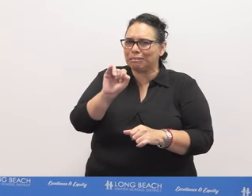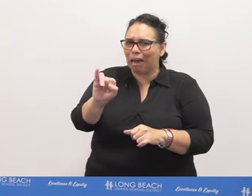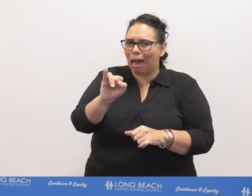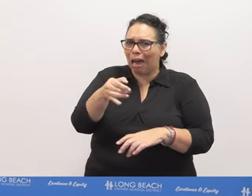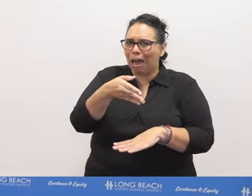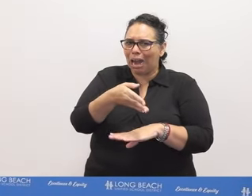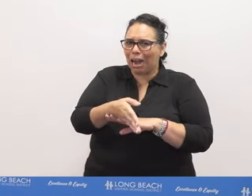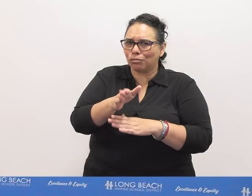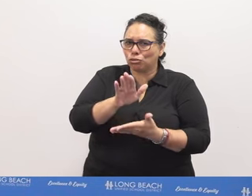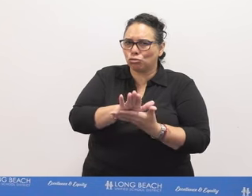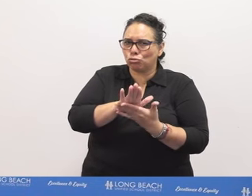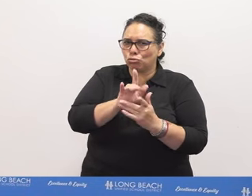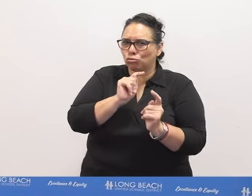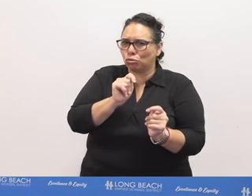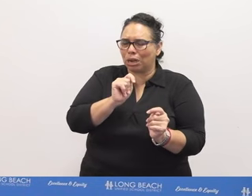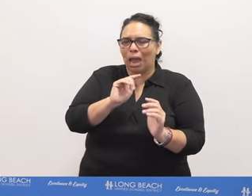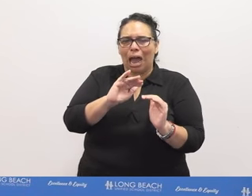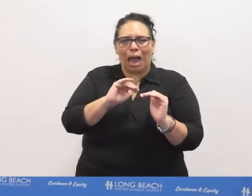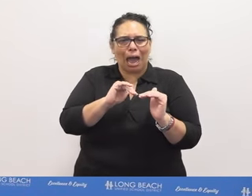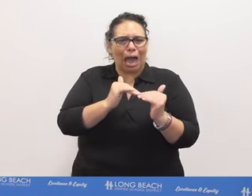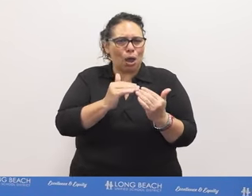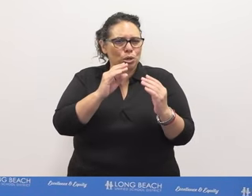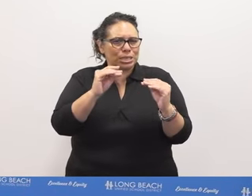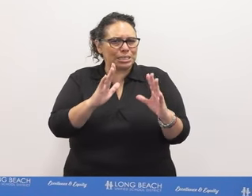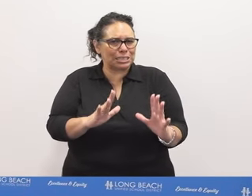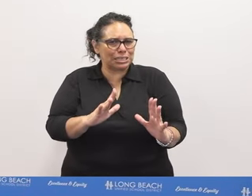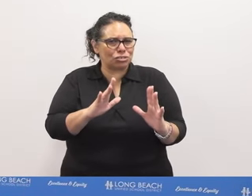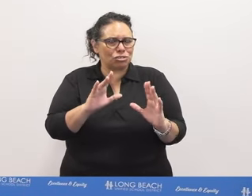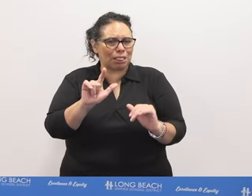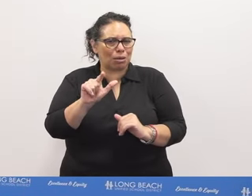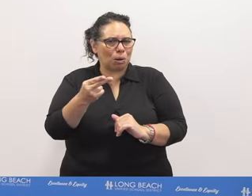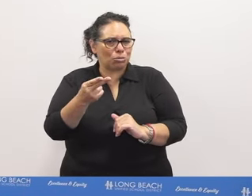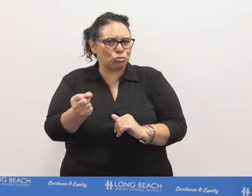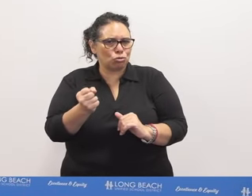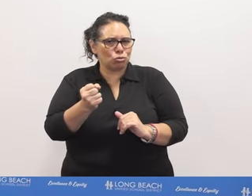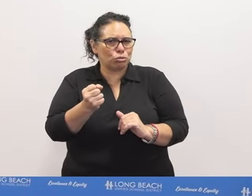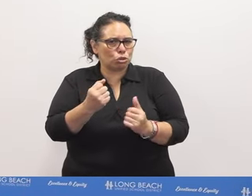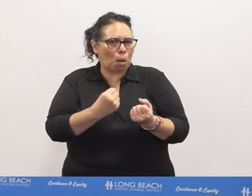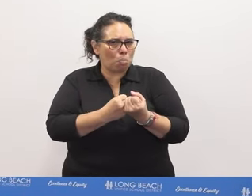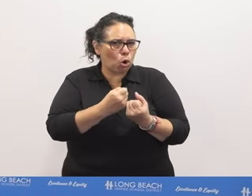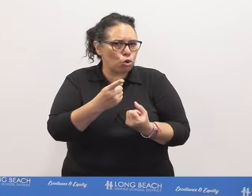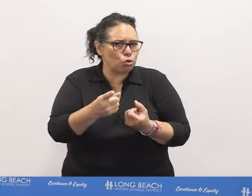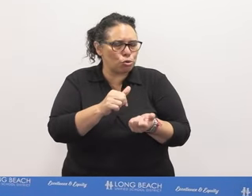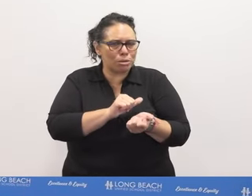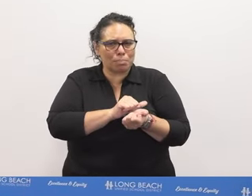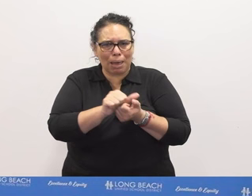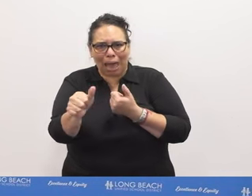and the afterschool tutoring. Can you speak to some of the ways that teachers at Lakewood really supported you in making sure that you were passing your classes with A, B or C?